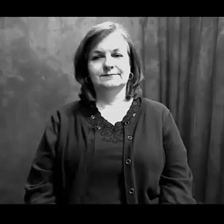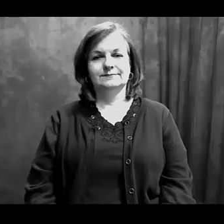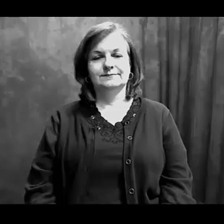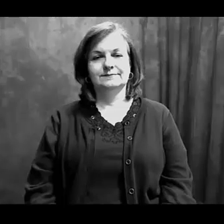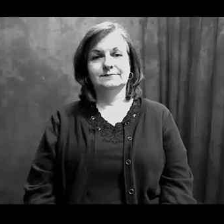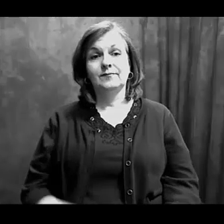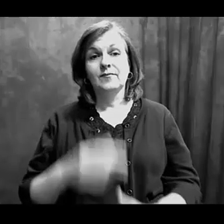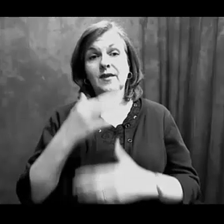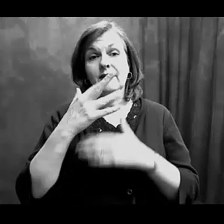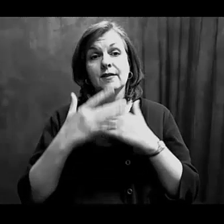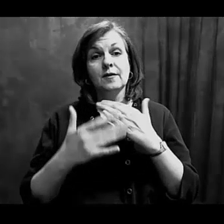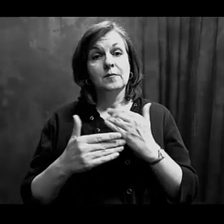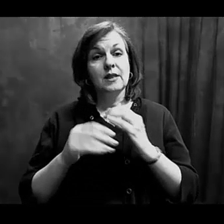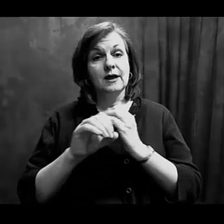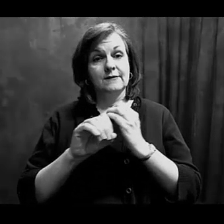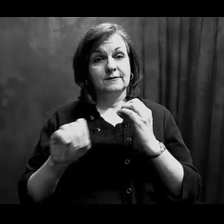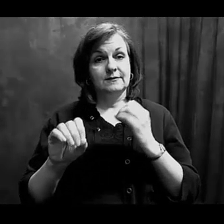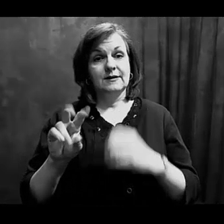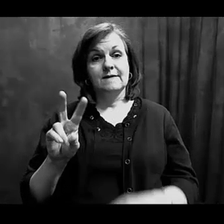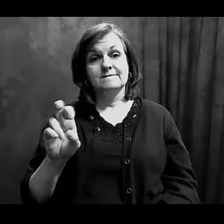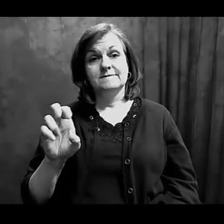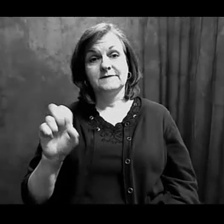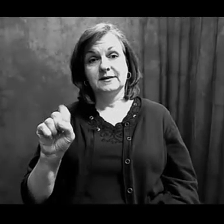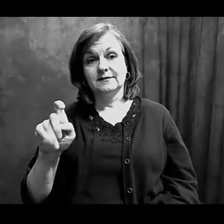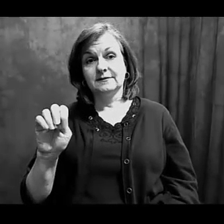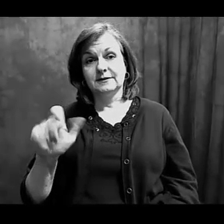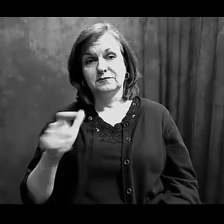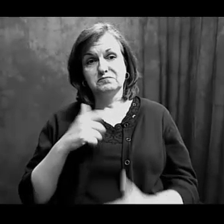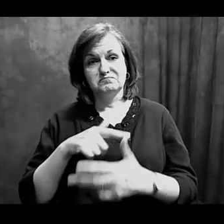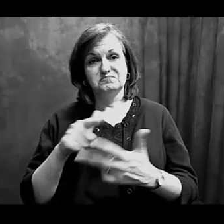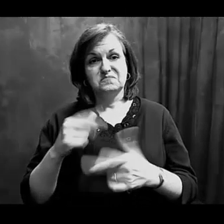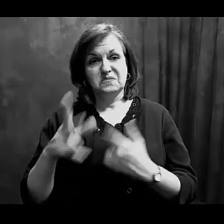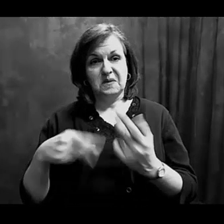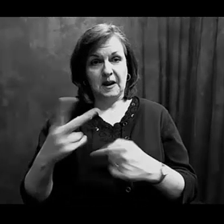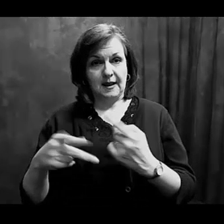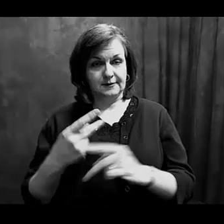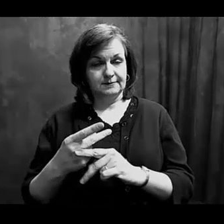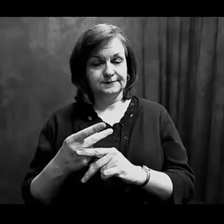So the blood vessels themselves come in a couple of different varieties we're a mention to